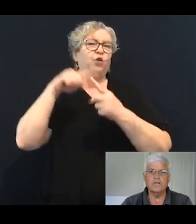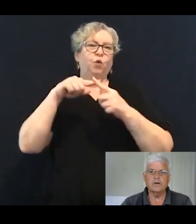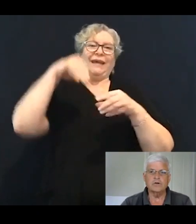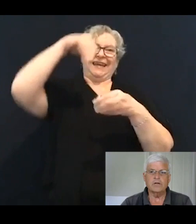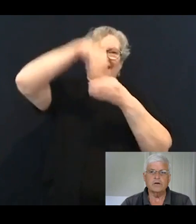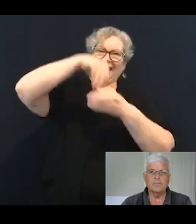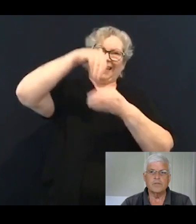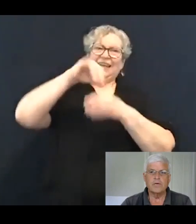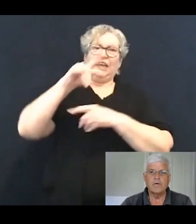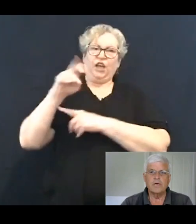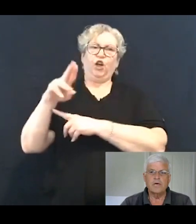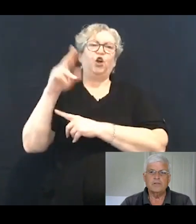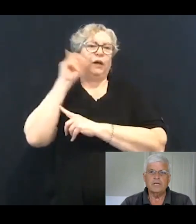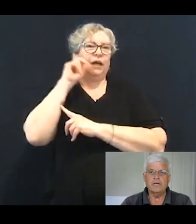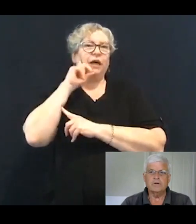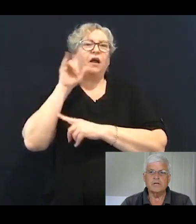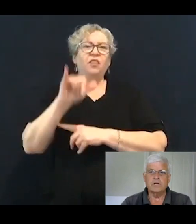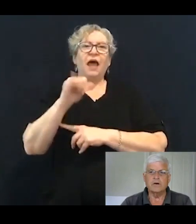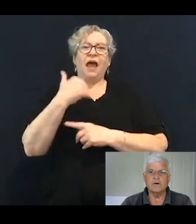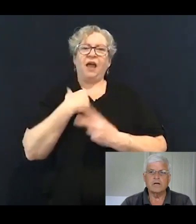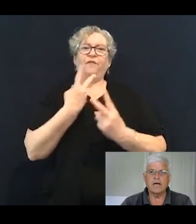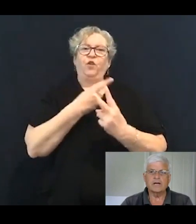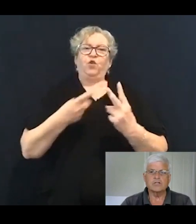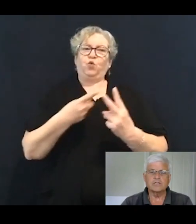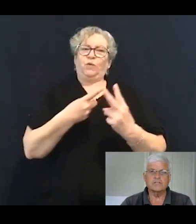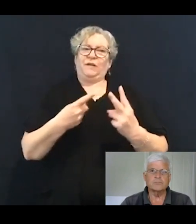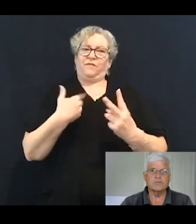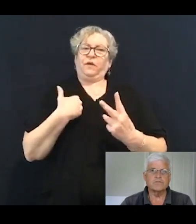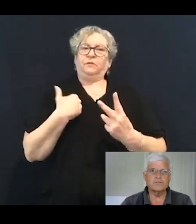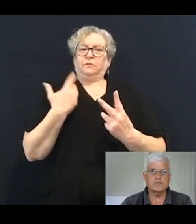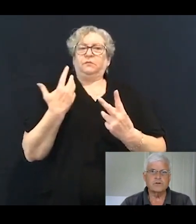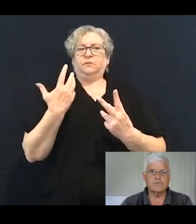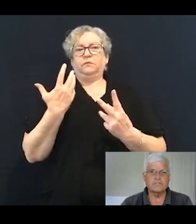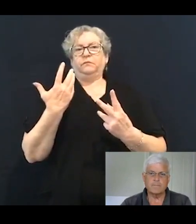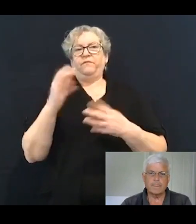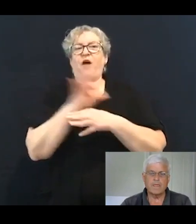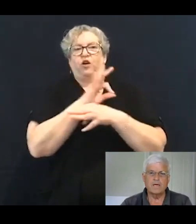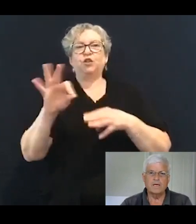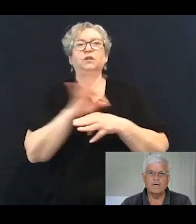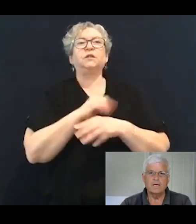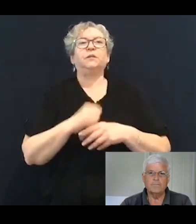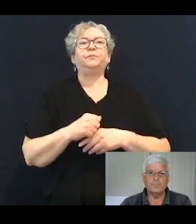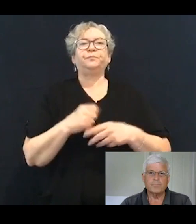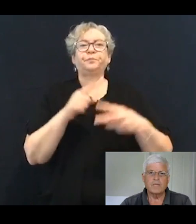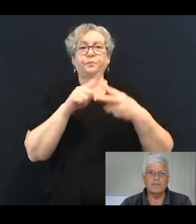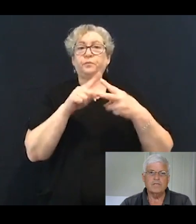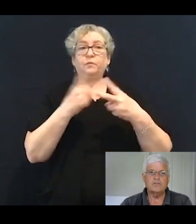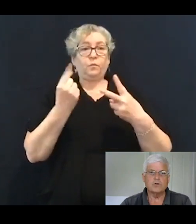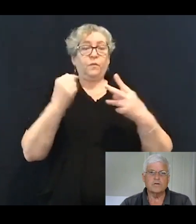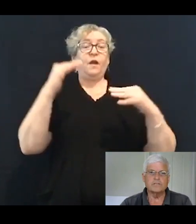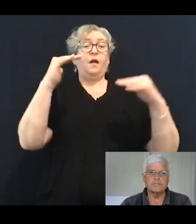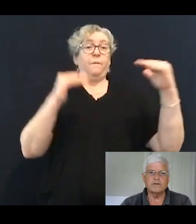The inner ear actually subserves two different senses. These organs give us a sense of balance.